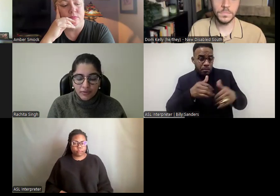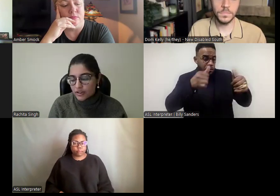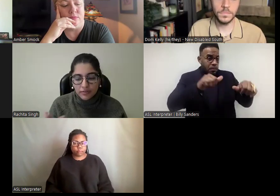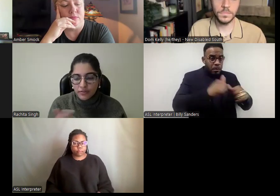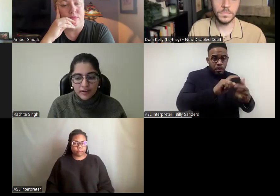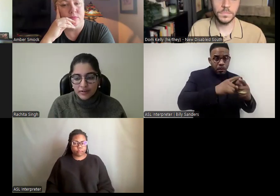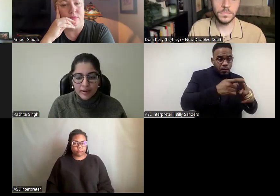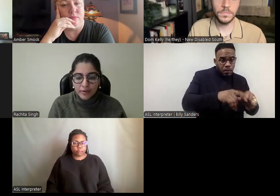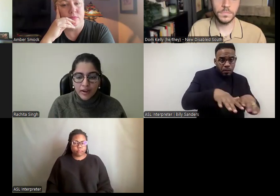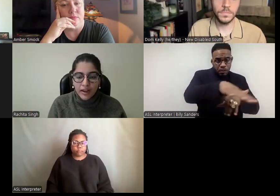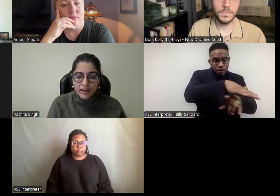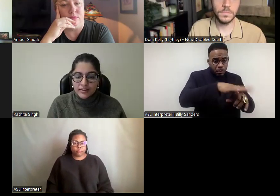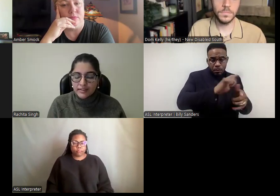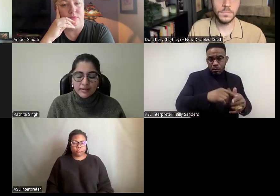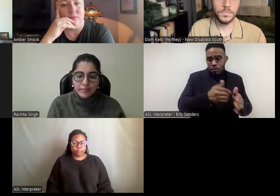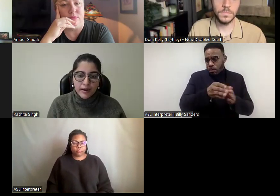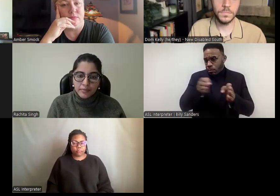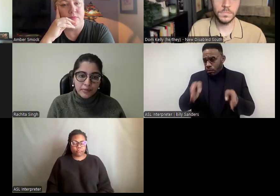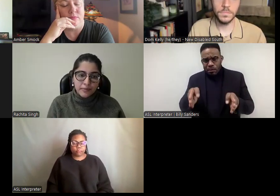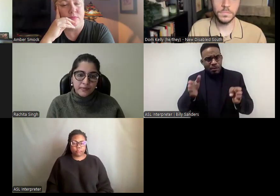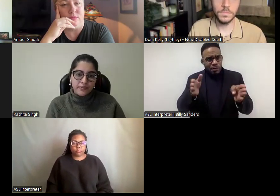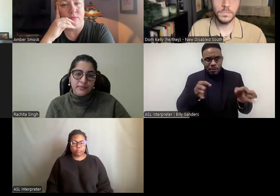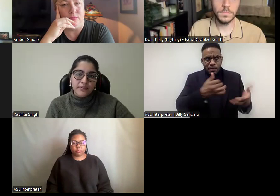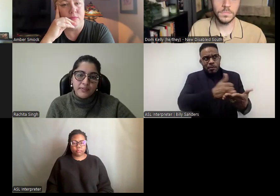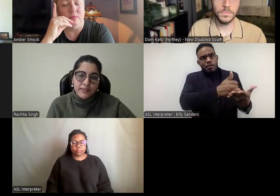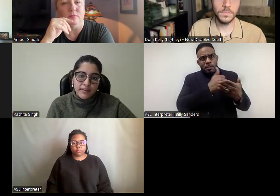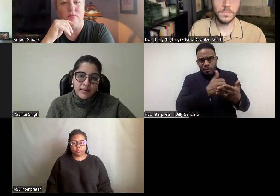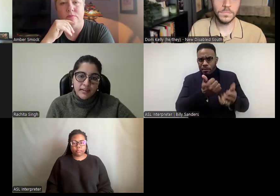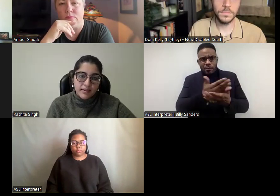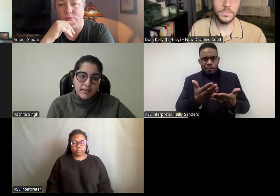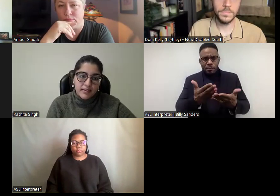So any action you can do, even sharing a post with your